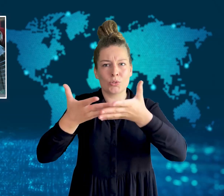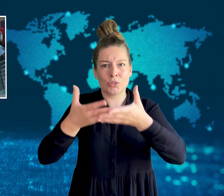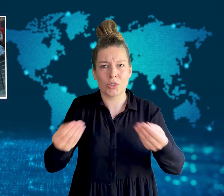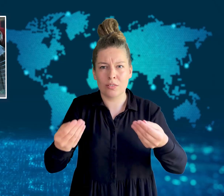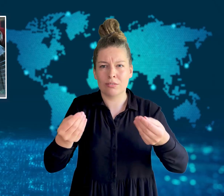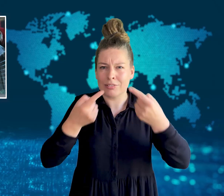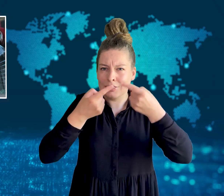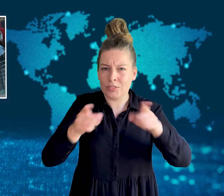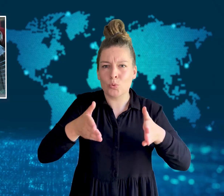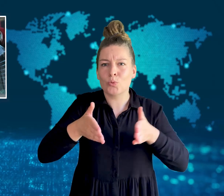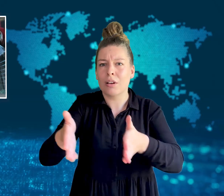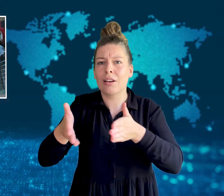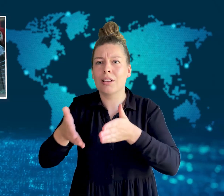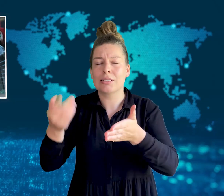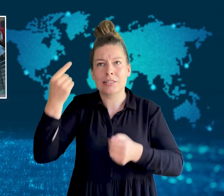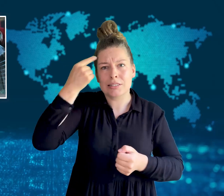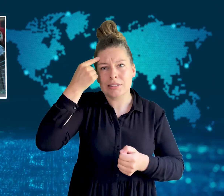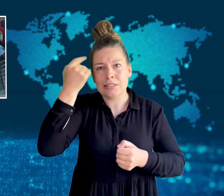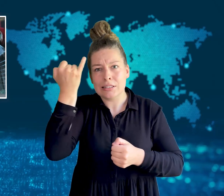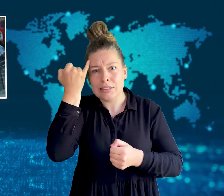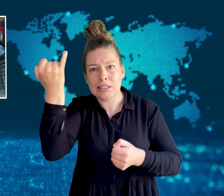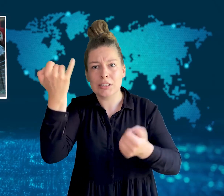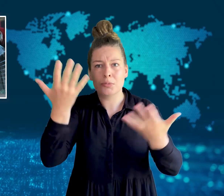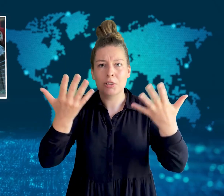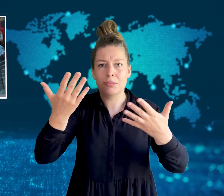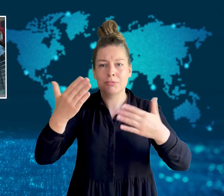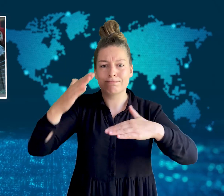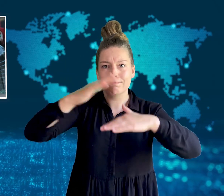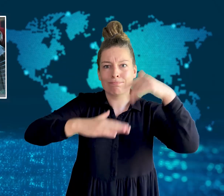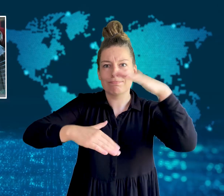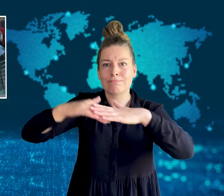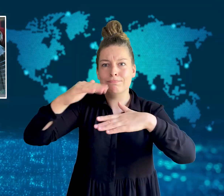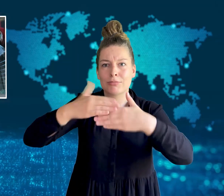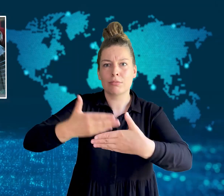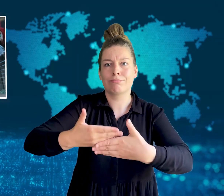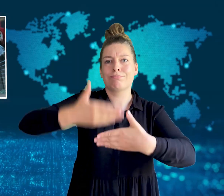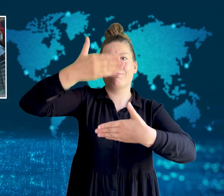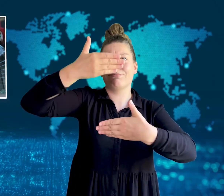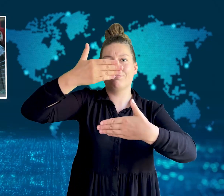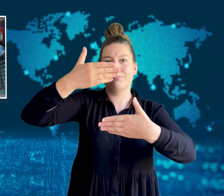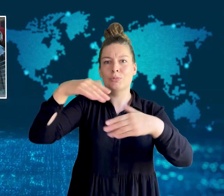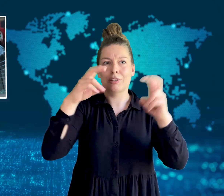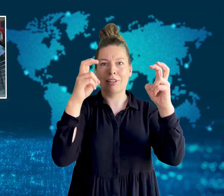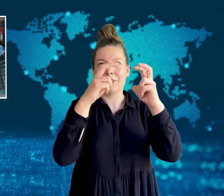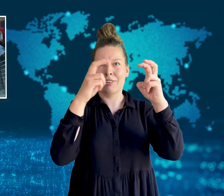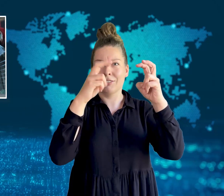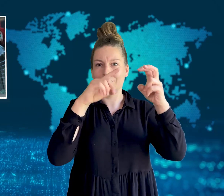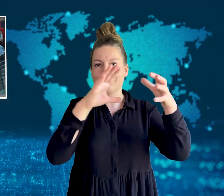including construction of a dam and a new water delivery system that